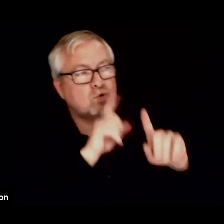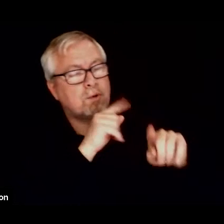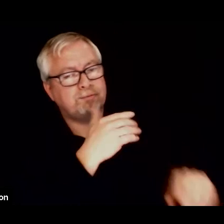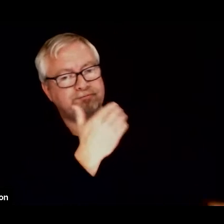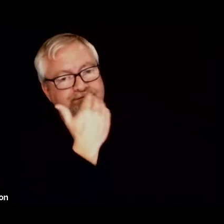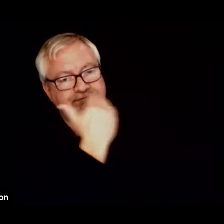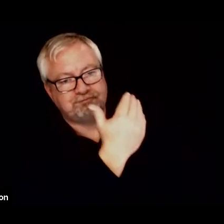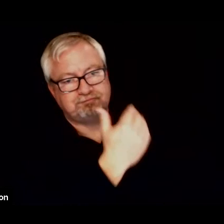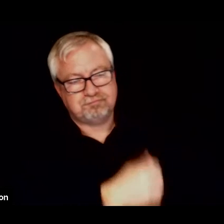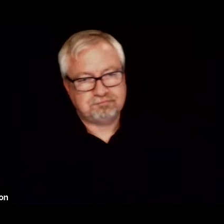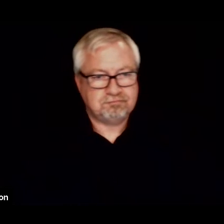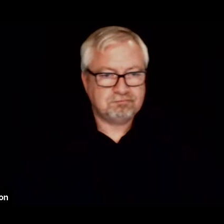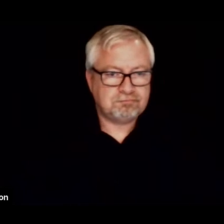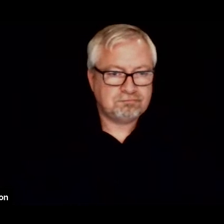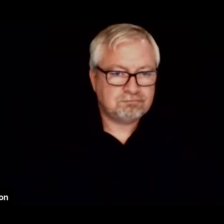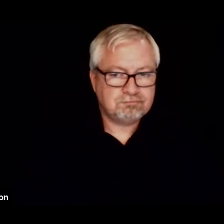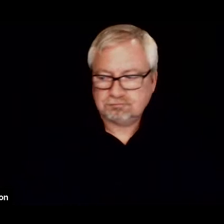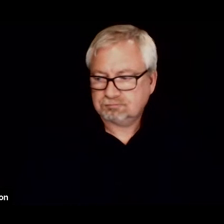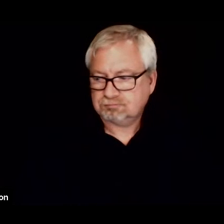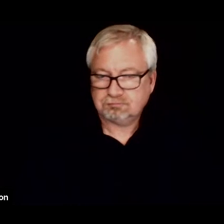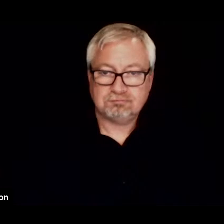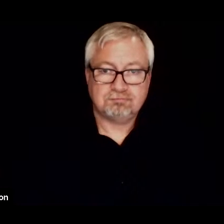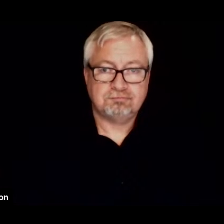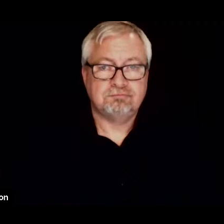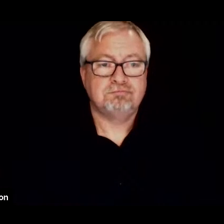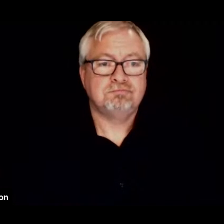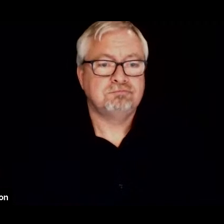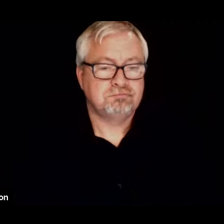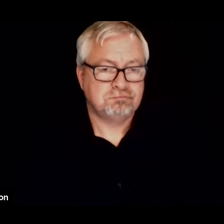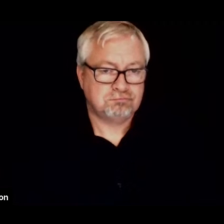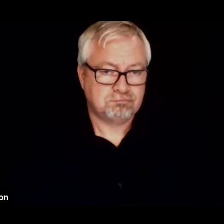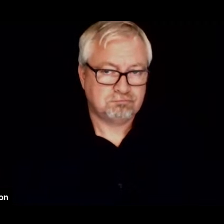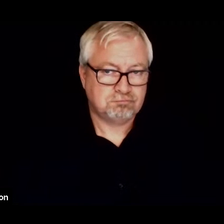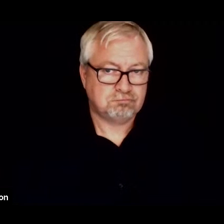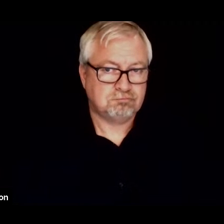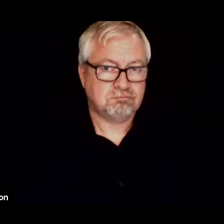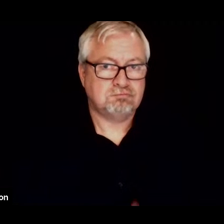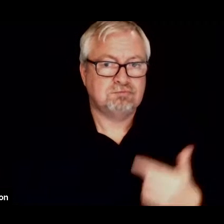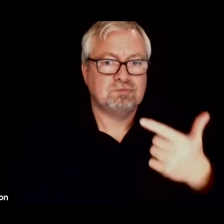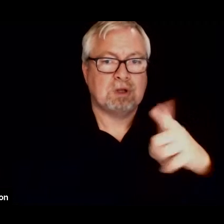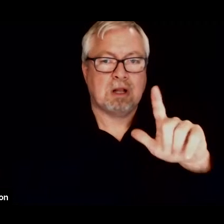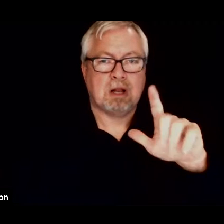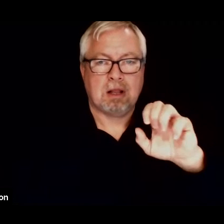thank you next question comes from the line of land hold from star champion your line is open